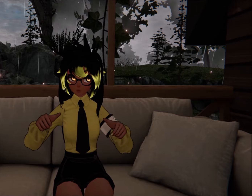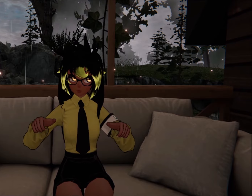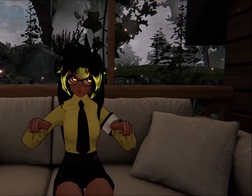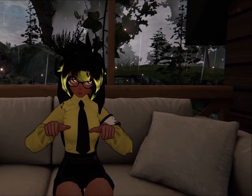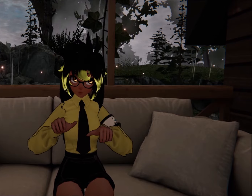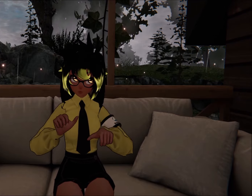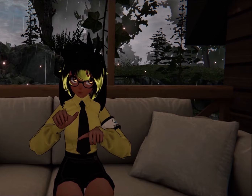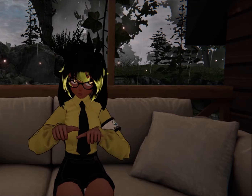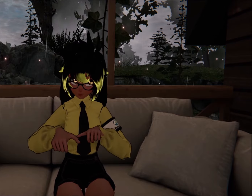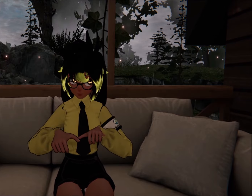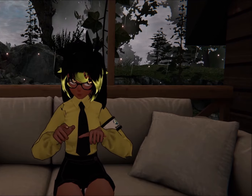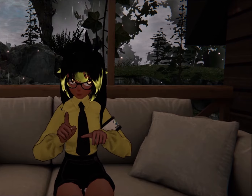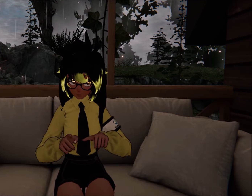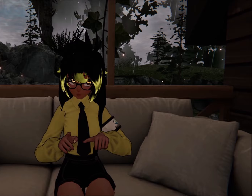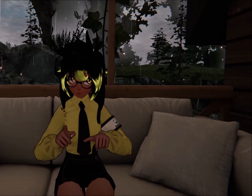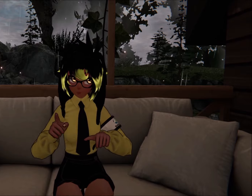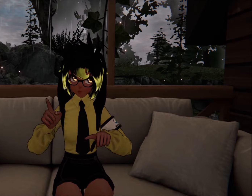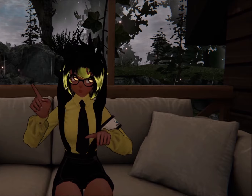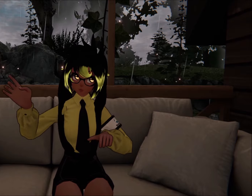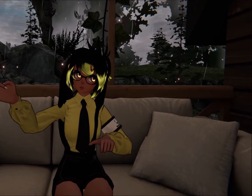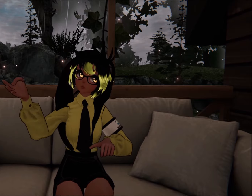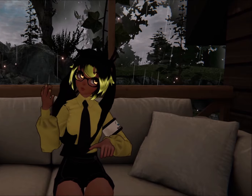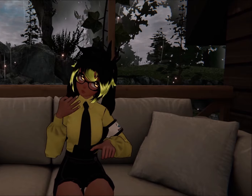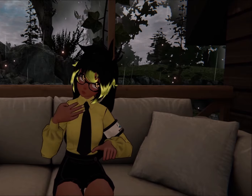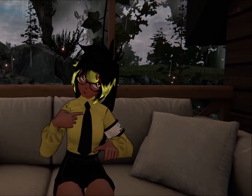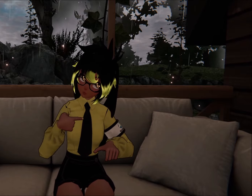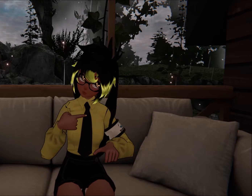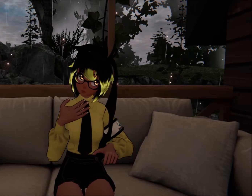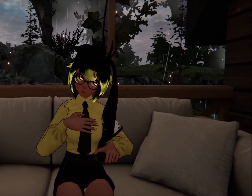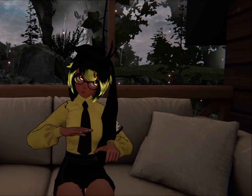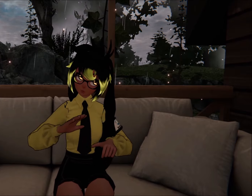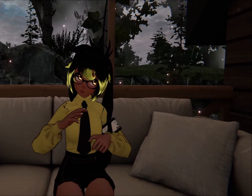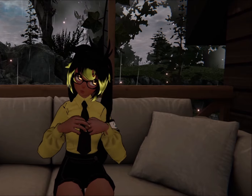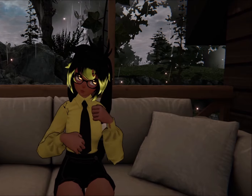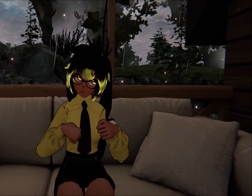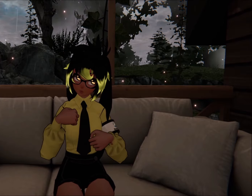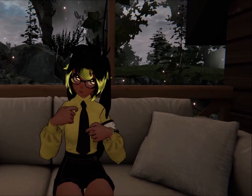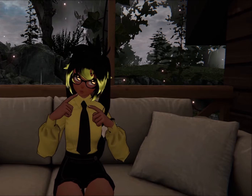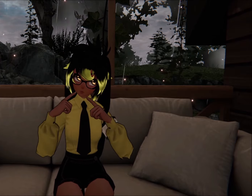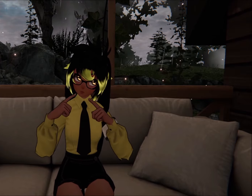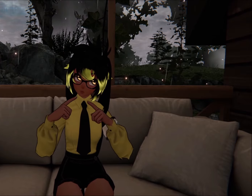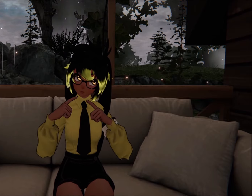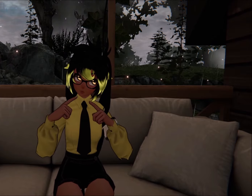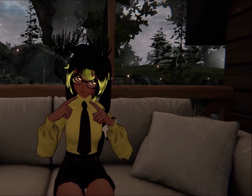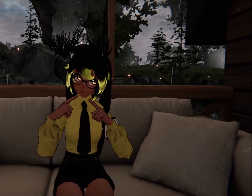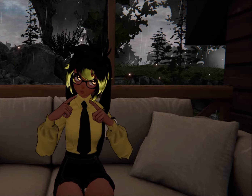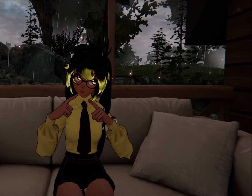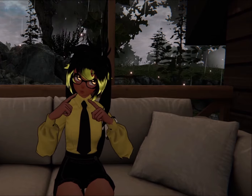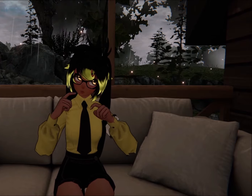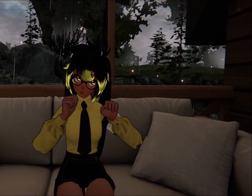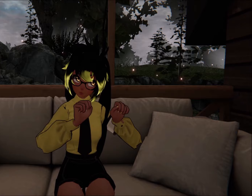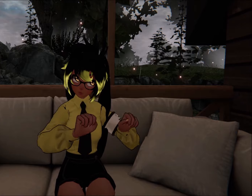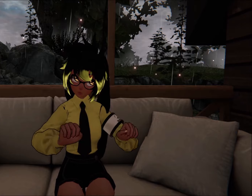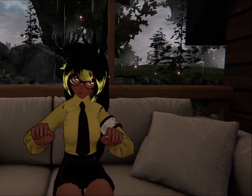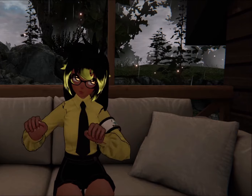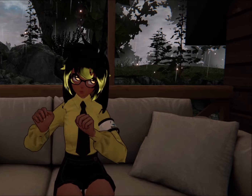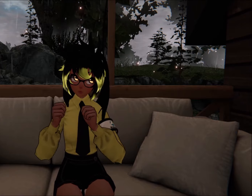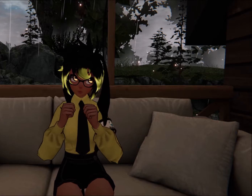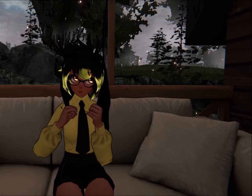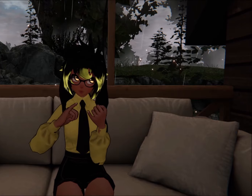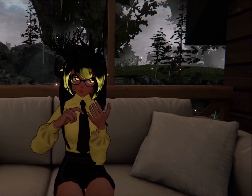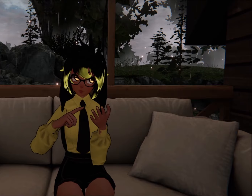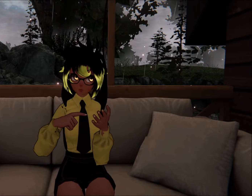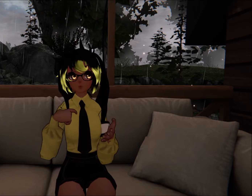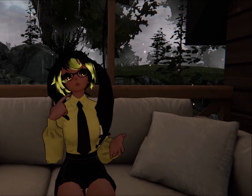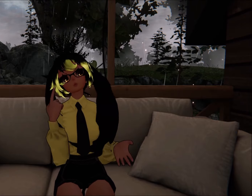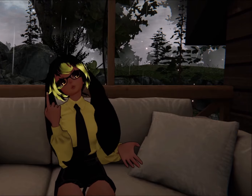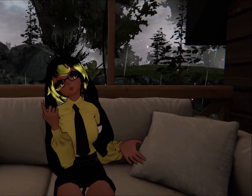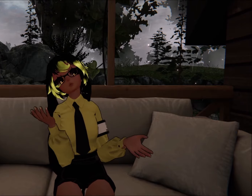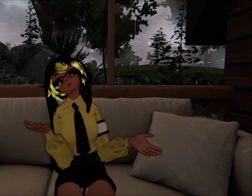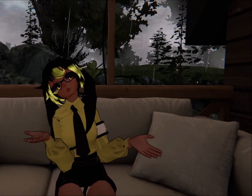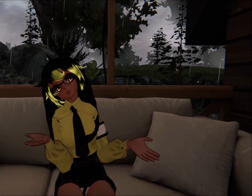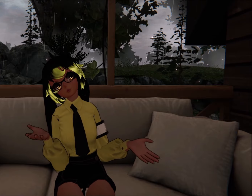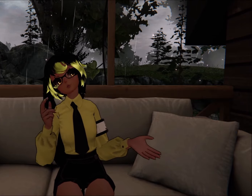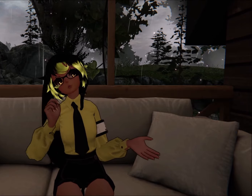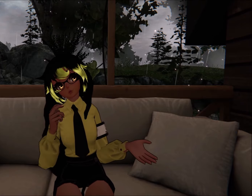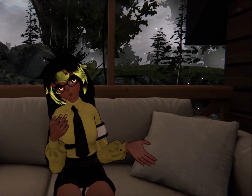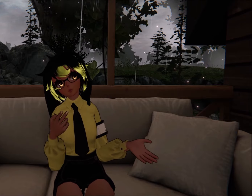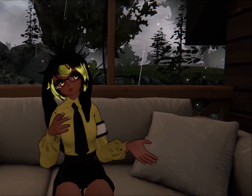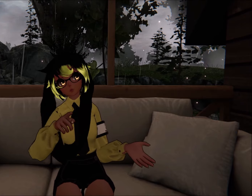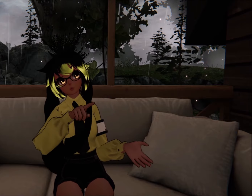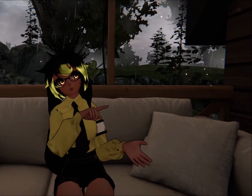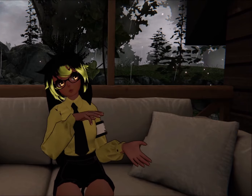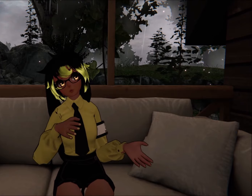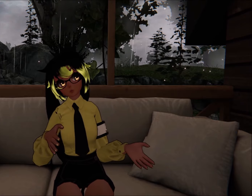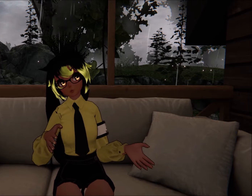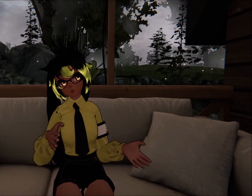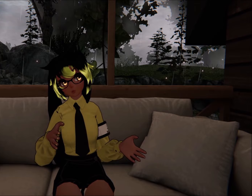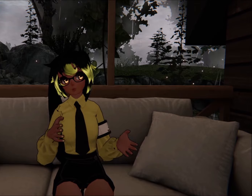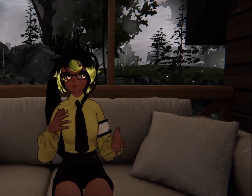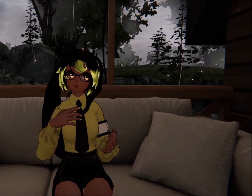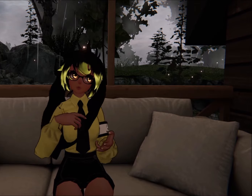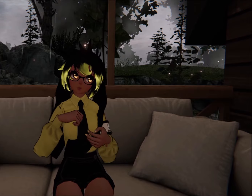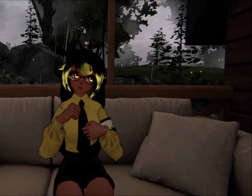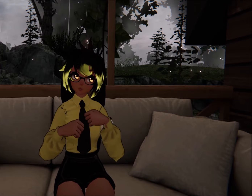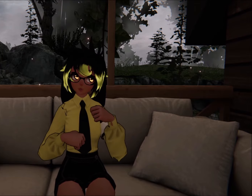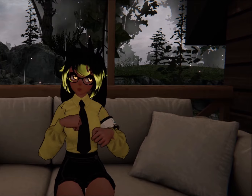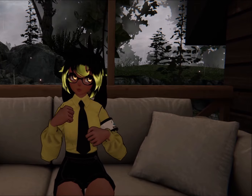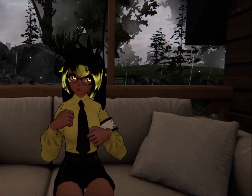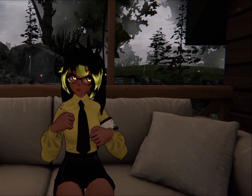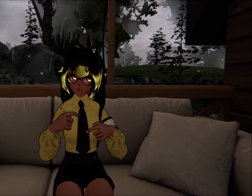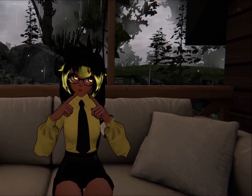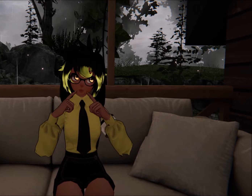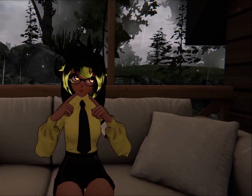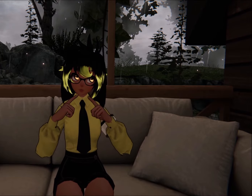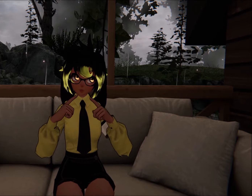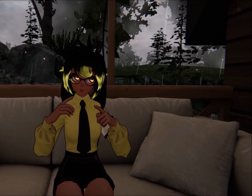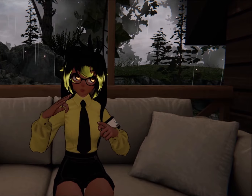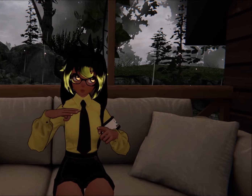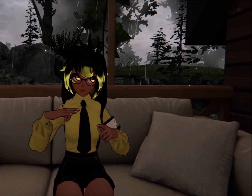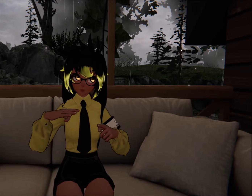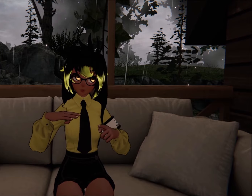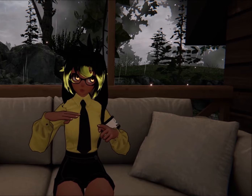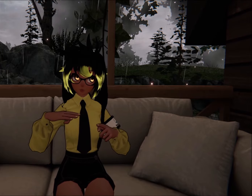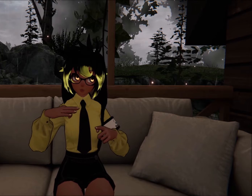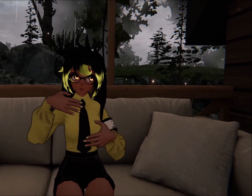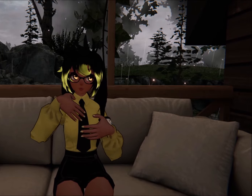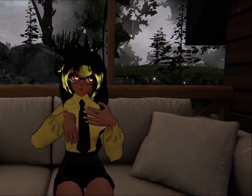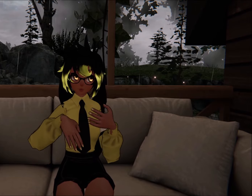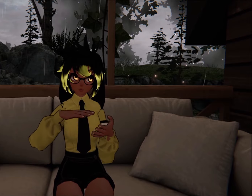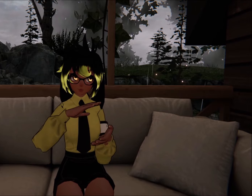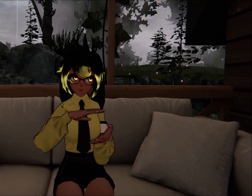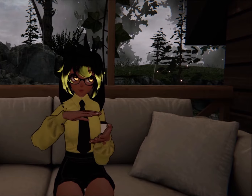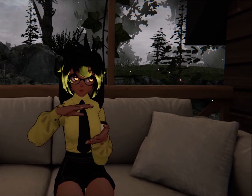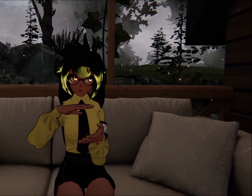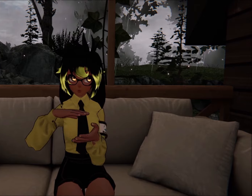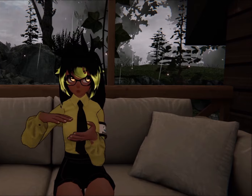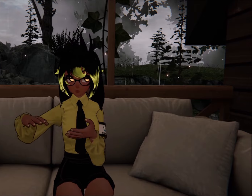Shortly after that, she asked me if I wanted to become a teacher and teach BSL. I thought, "Okay, why not?" and I volunteered as a teacher for HH